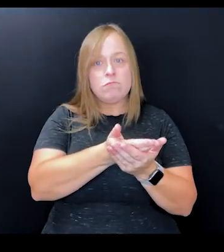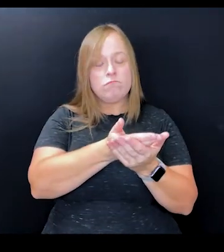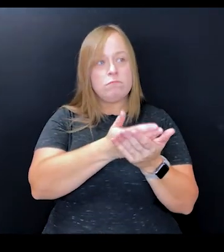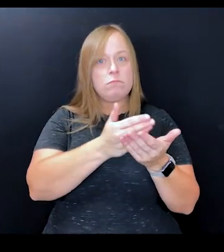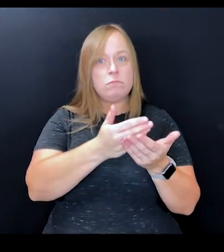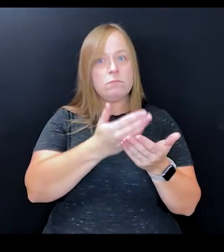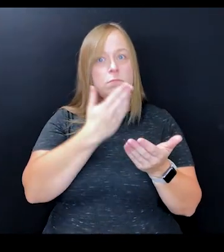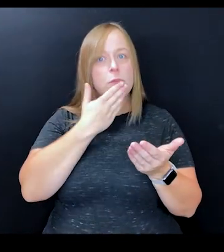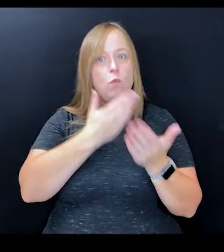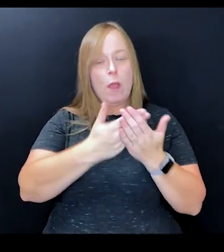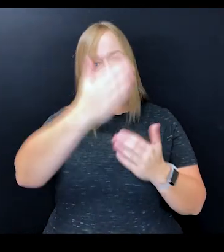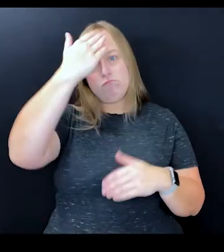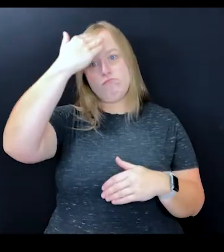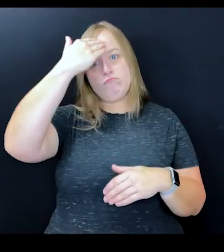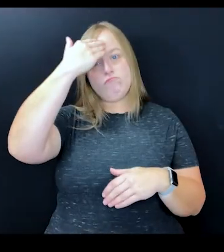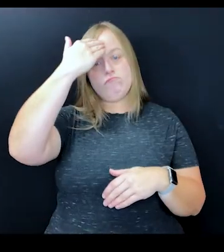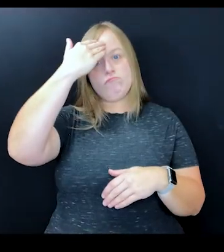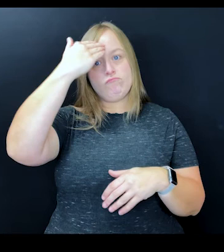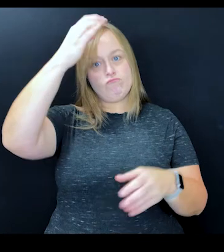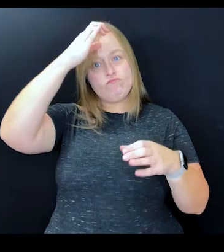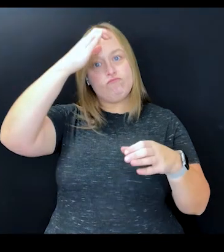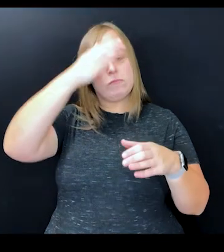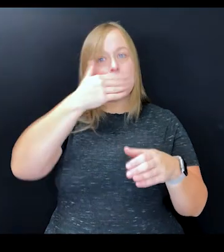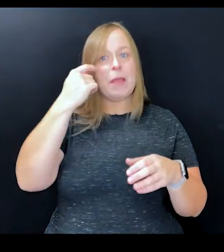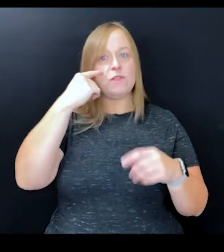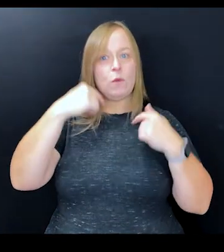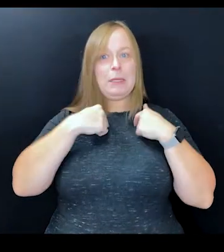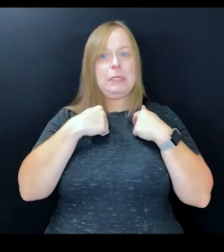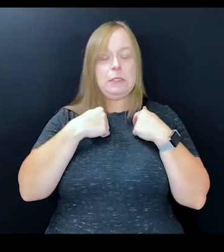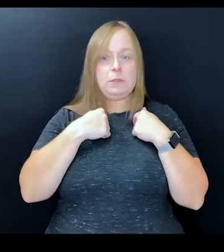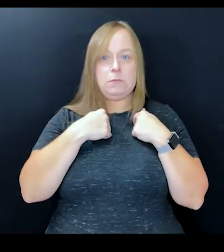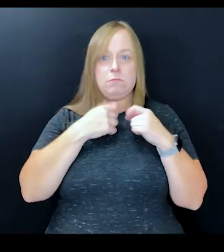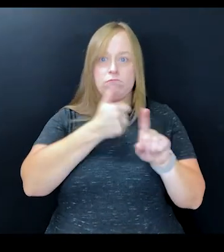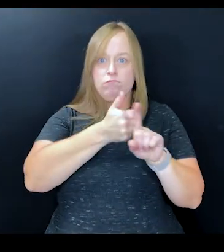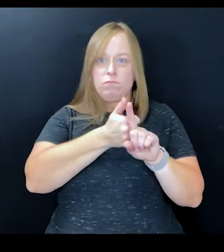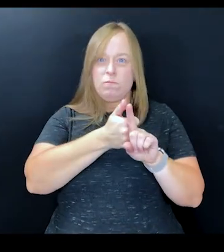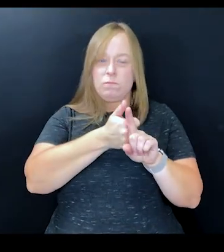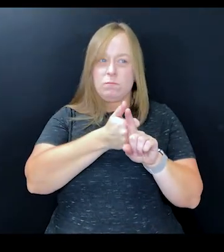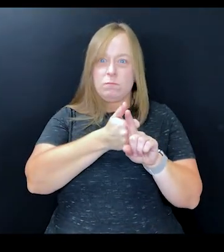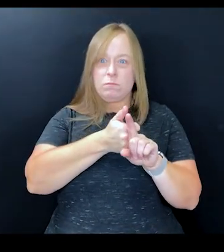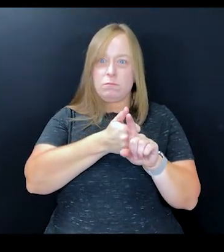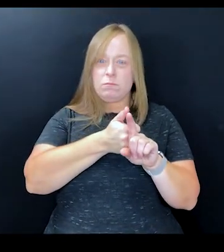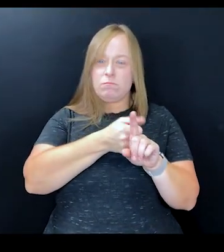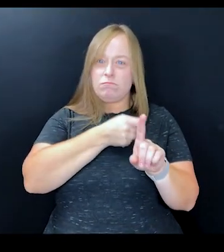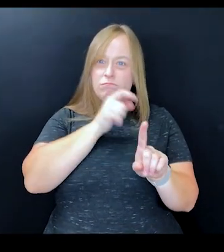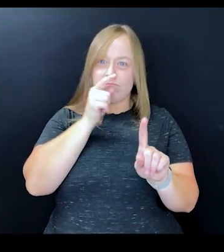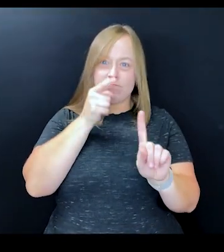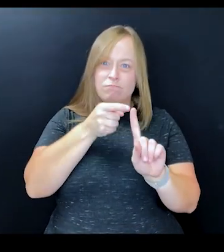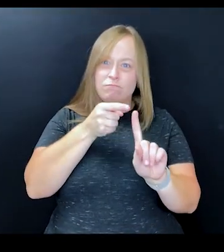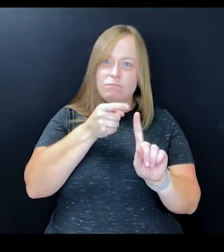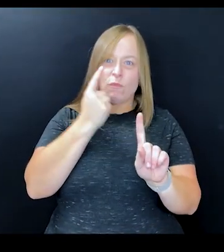informed decision that's best for you. That's another important thing to hit on is